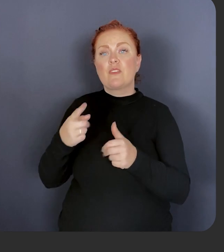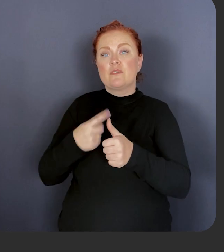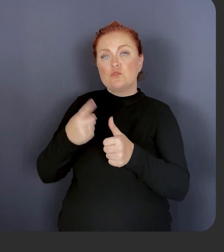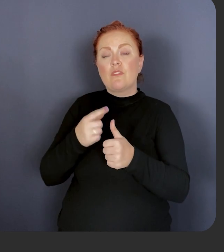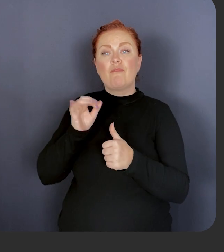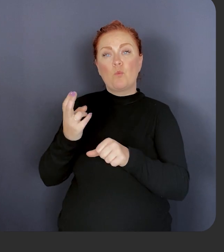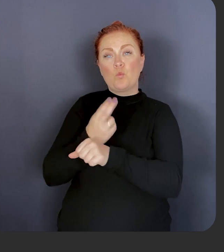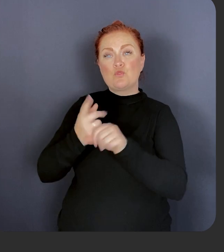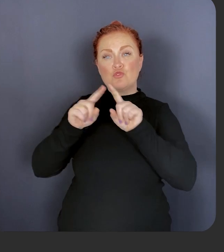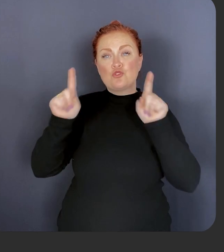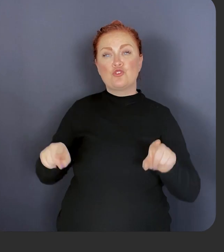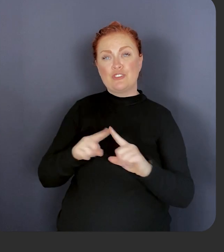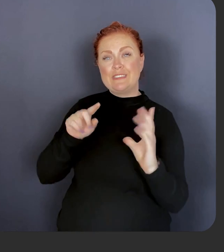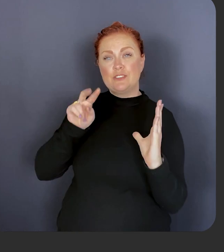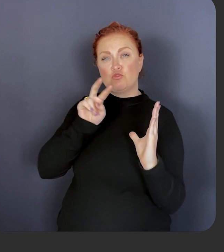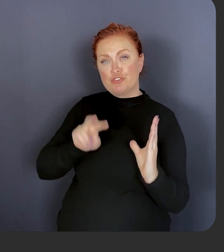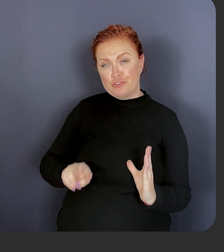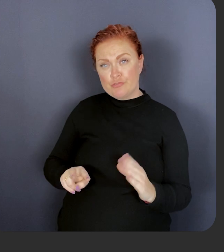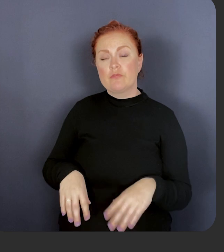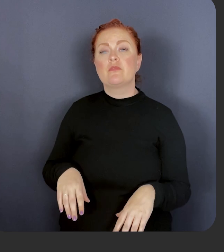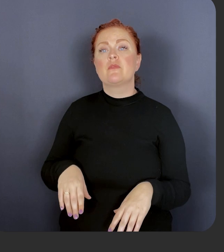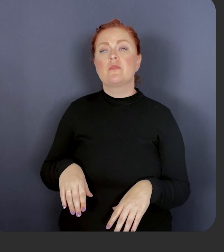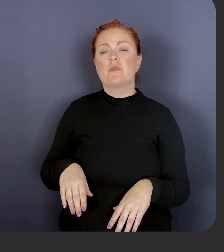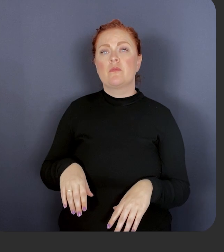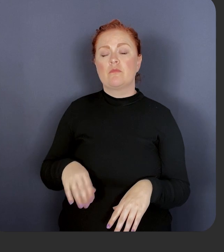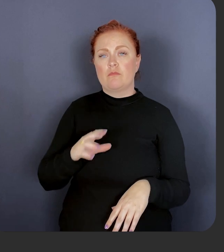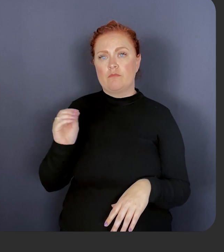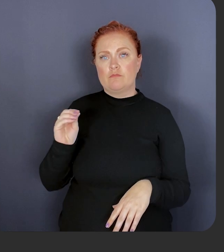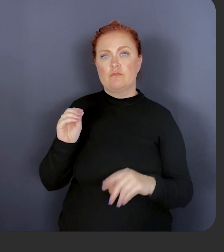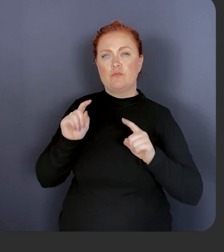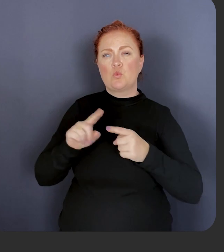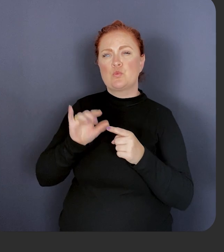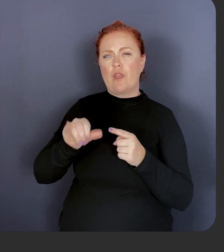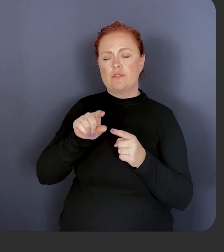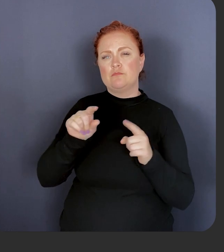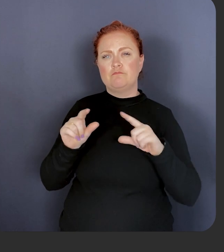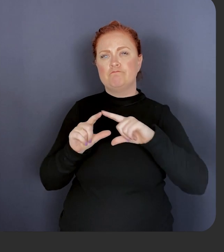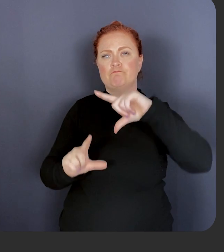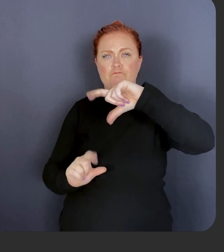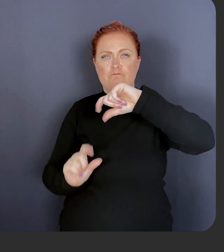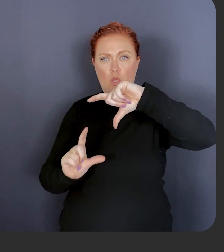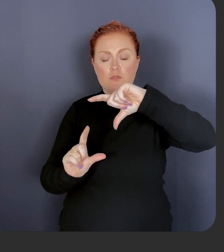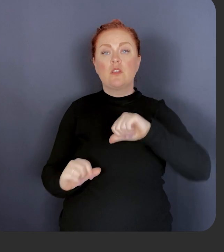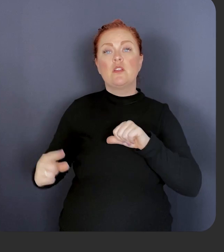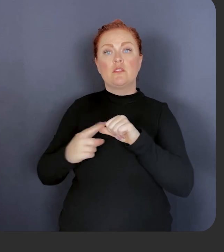if I were to use a screen reader, and I go to this dialogue, the initial focus